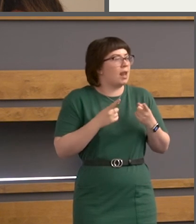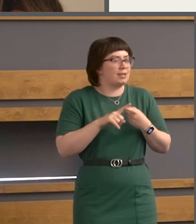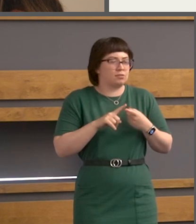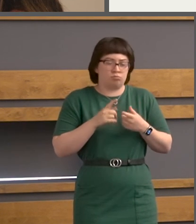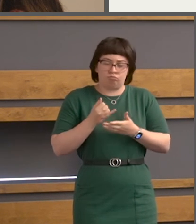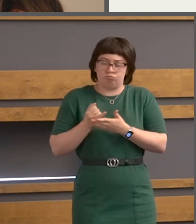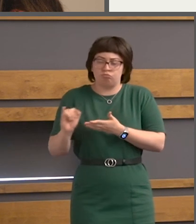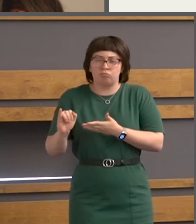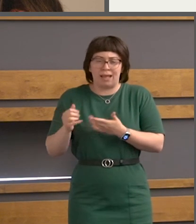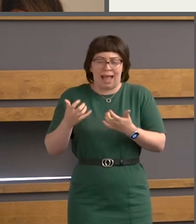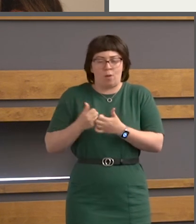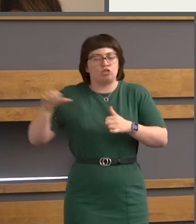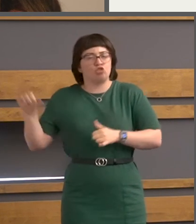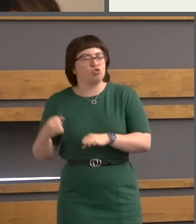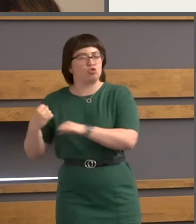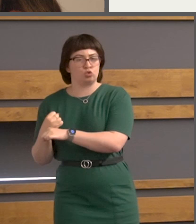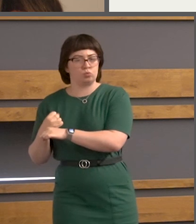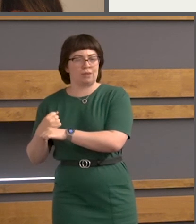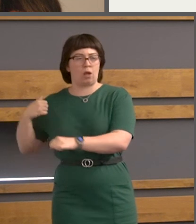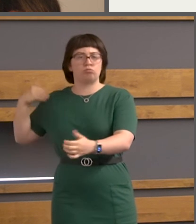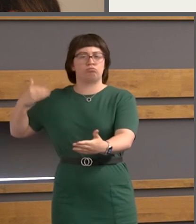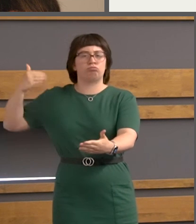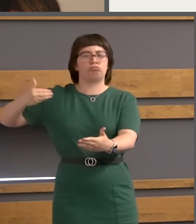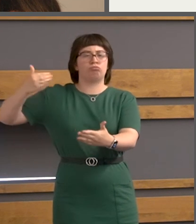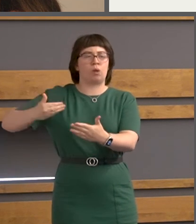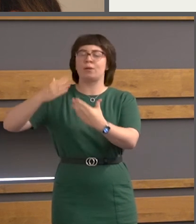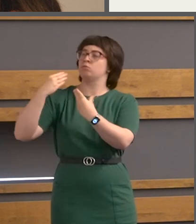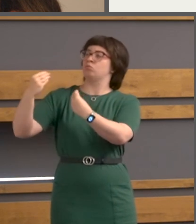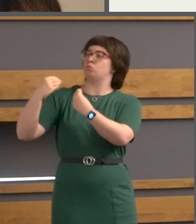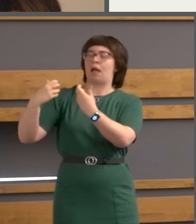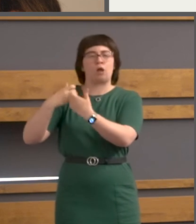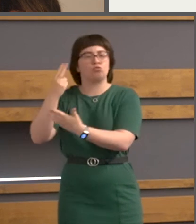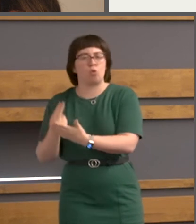how I'm supposed to do it, or how we're taught to draw, for instance.